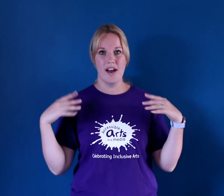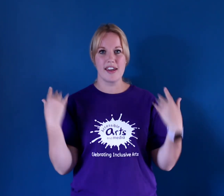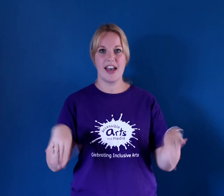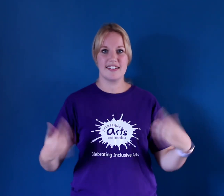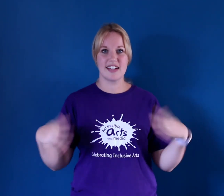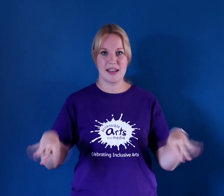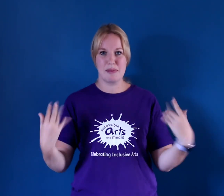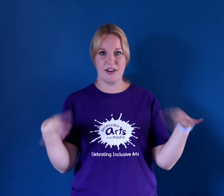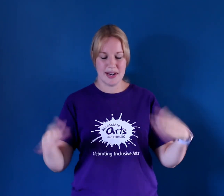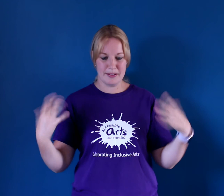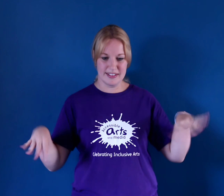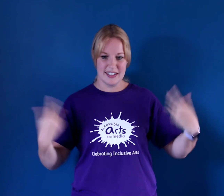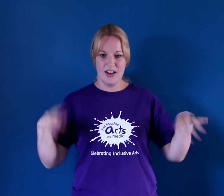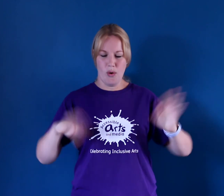Give your hands a shake before you do.